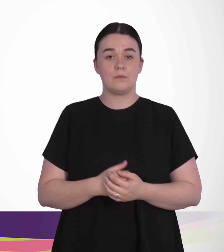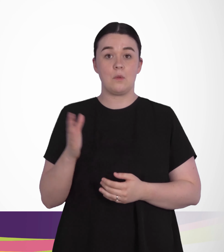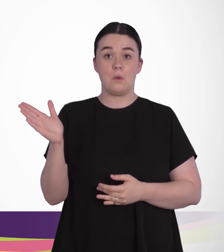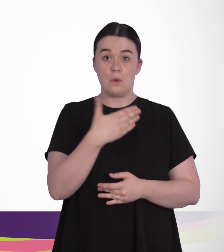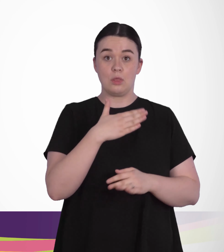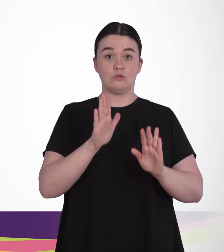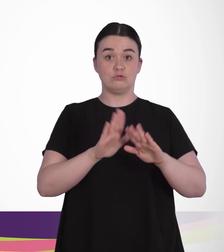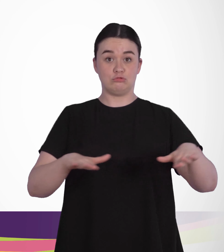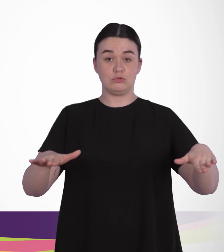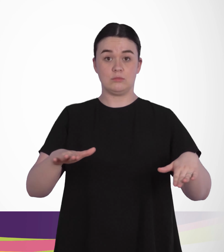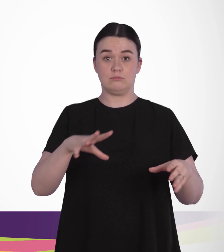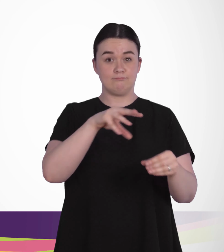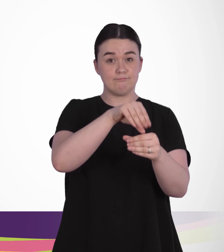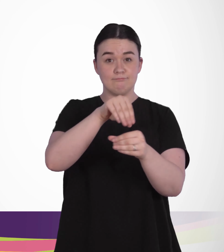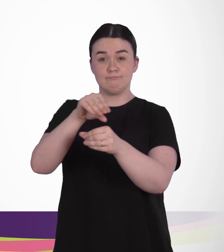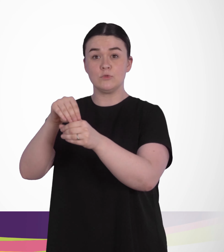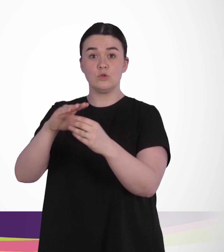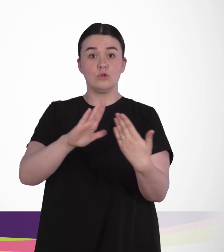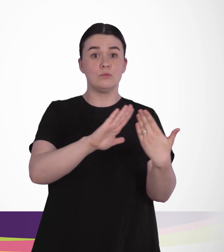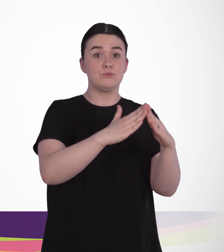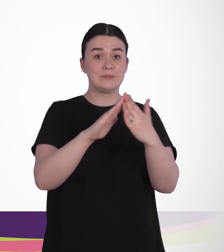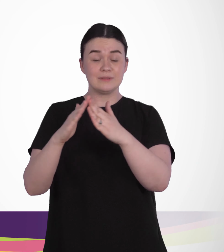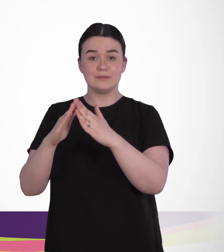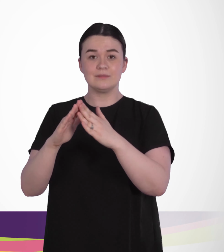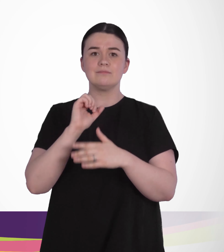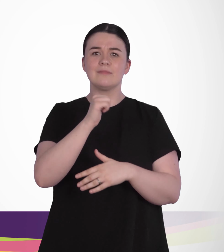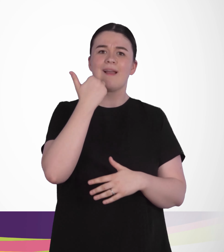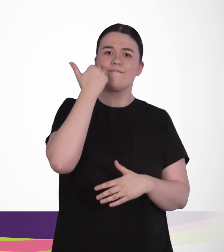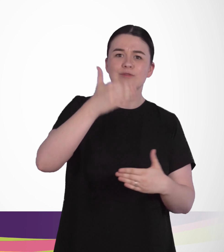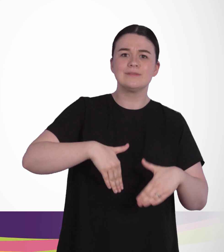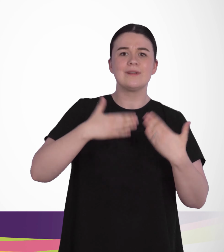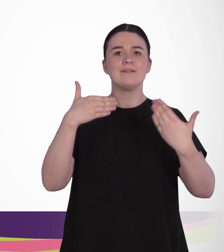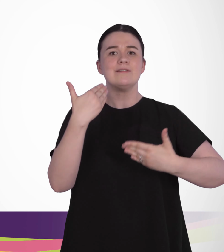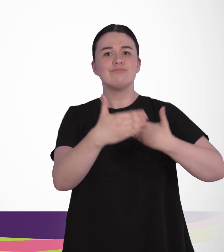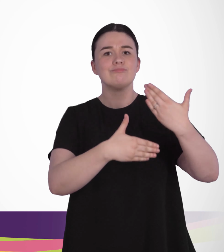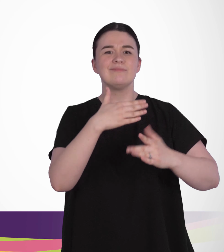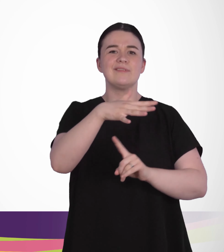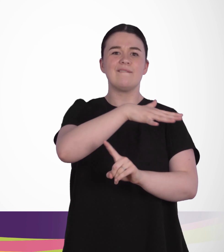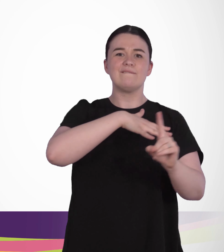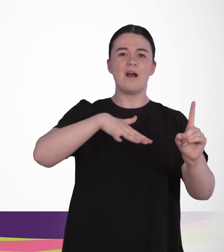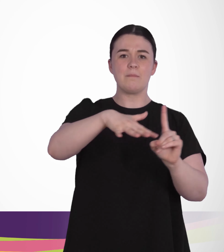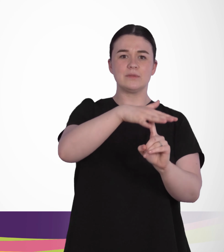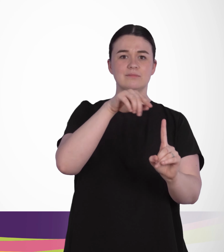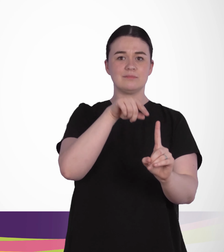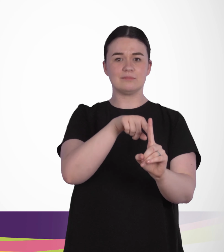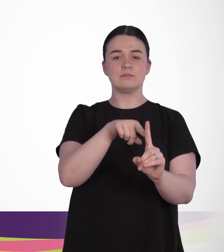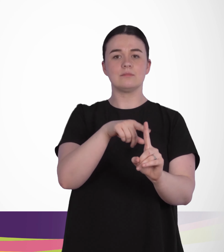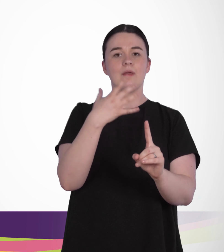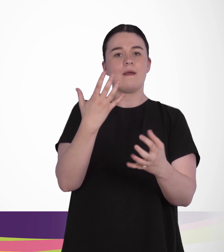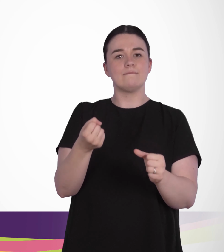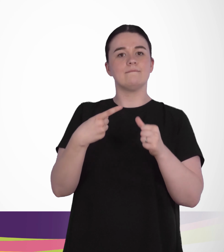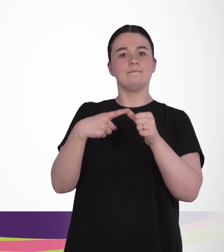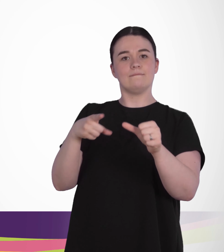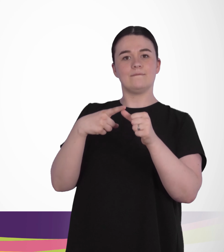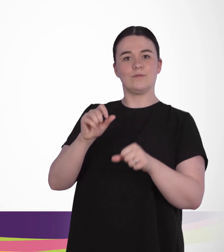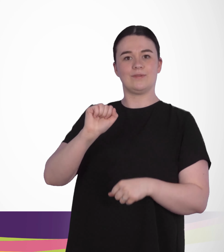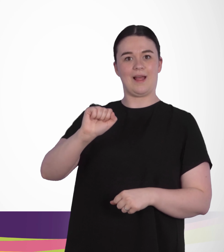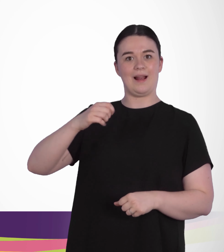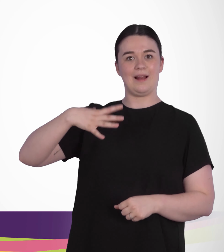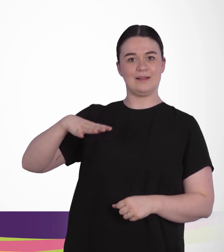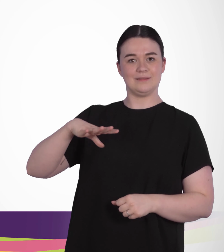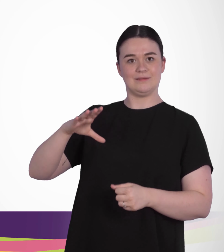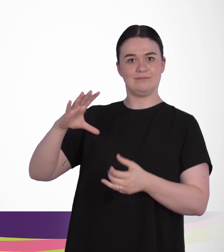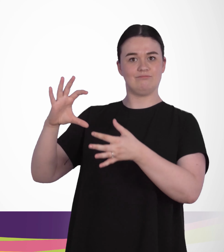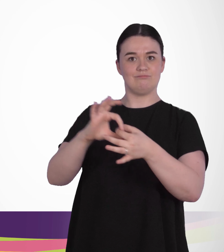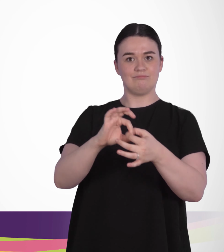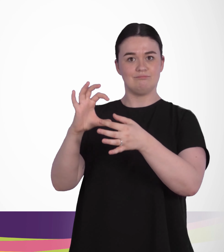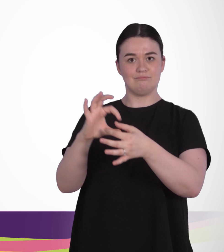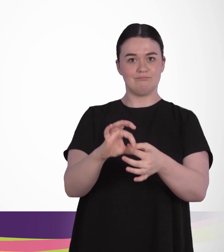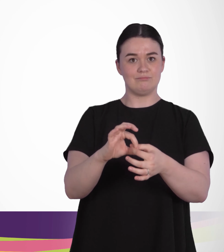• All children are included in communities, everyday routines and environments that are responsive to their needs.